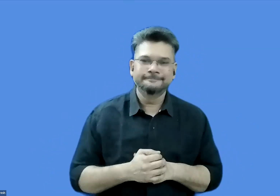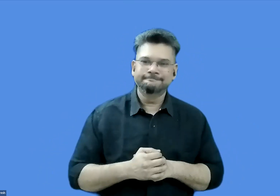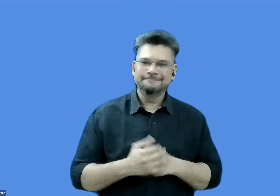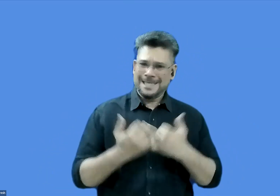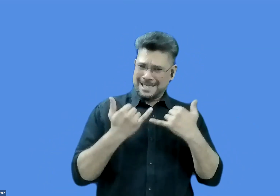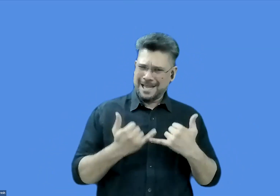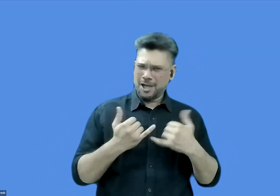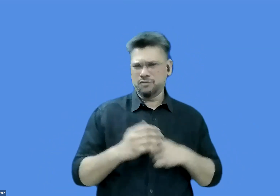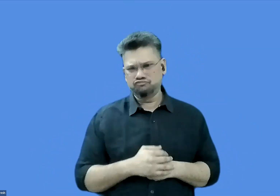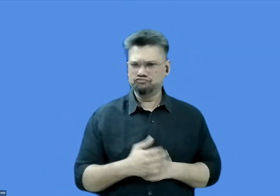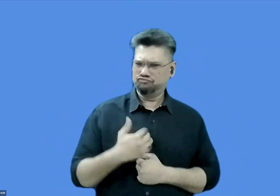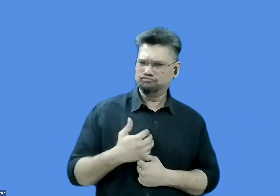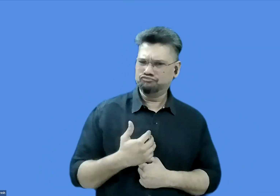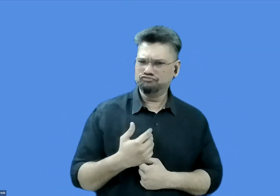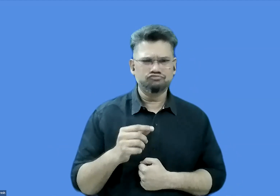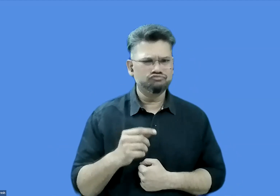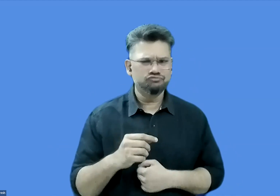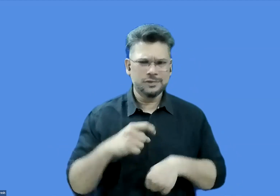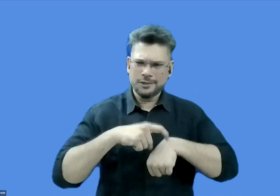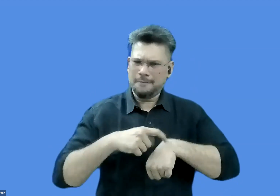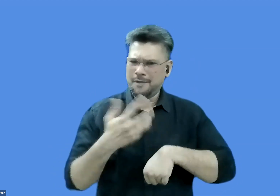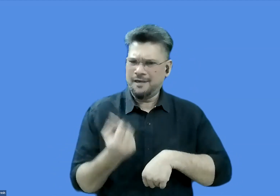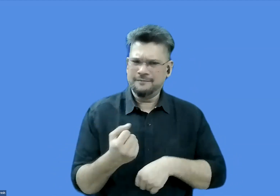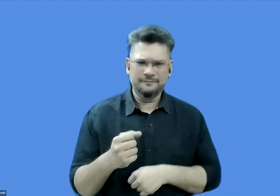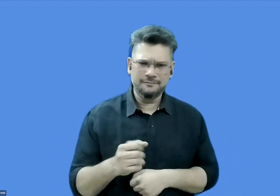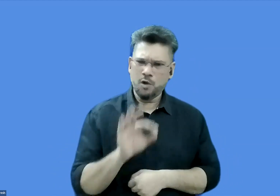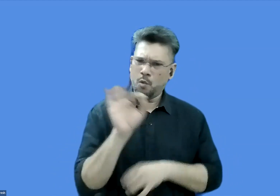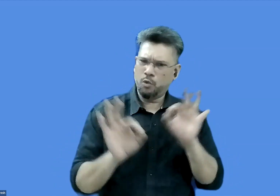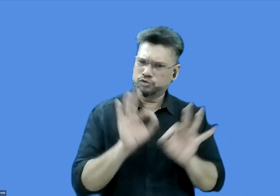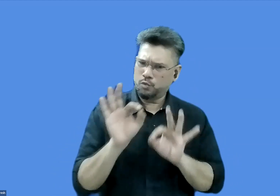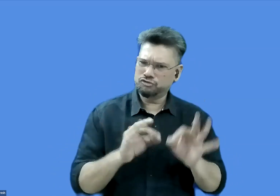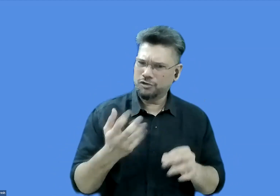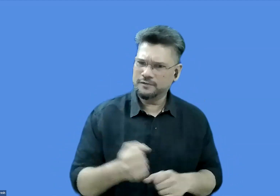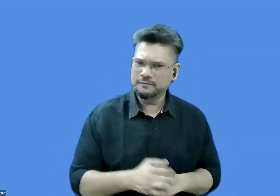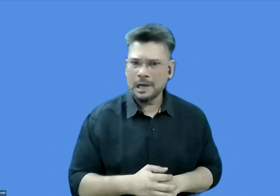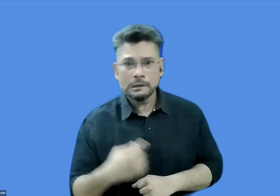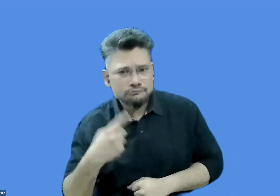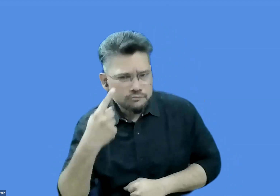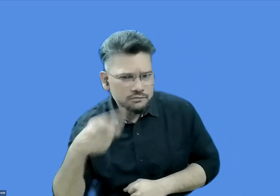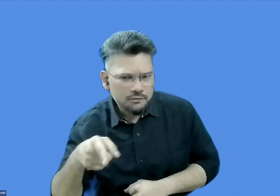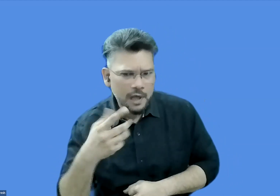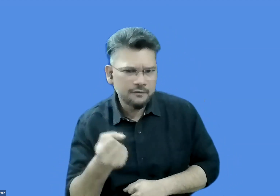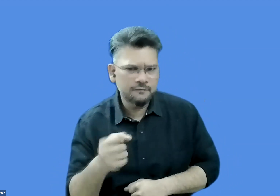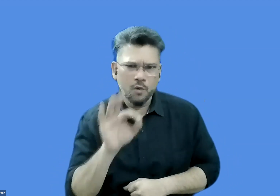implementation of disability inclusion. Now we have a few minutes for questions and answers